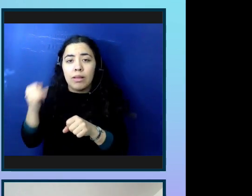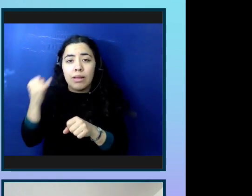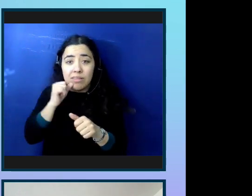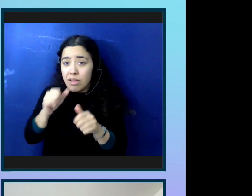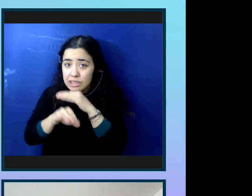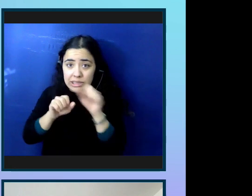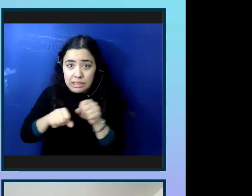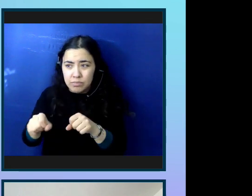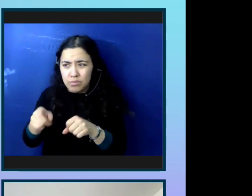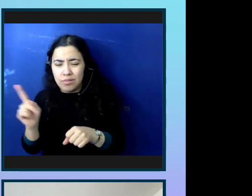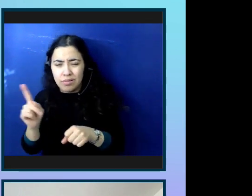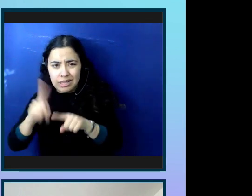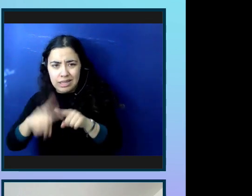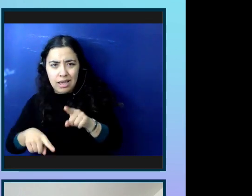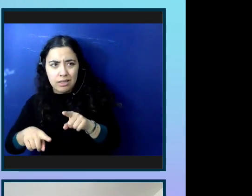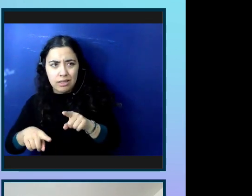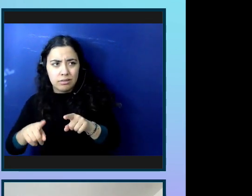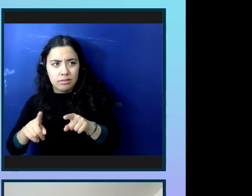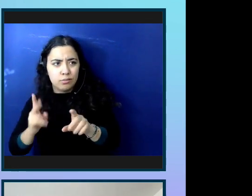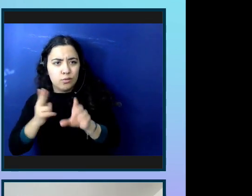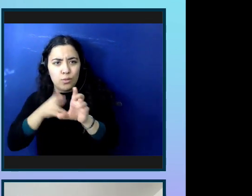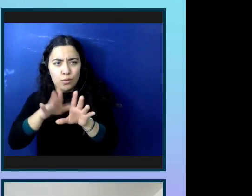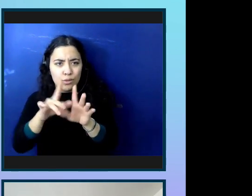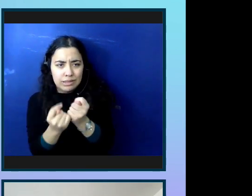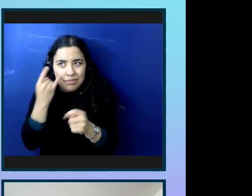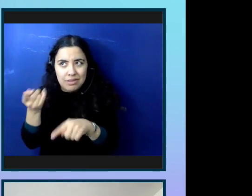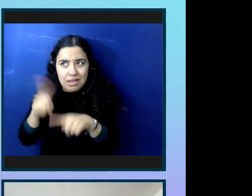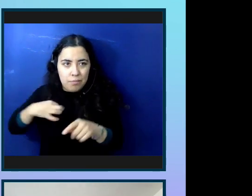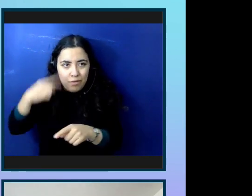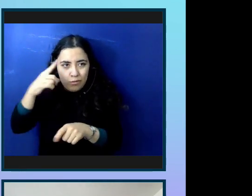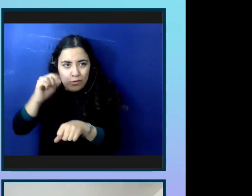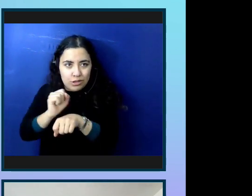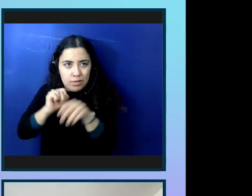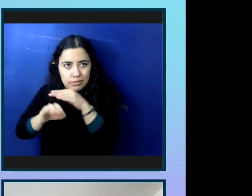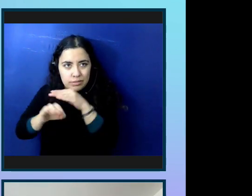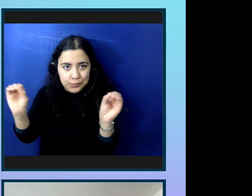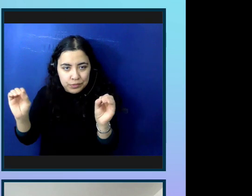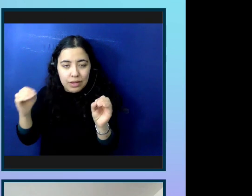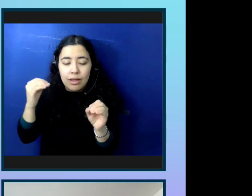can't even apply for the job in the first place. So in order for this step to kind of work, you need to take a step back and make sure that